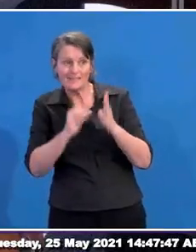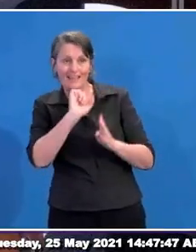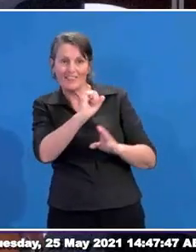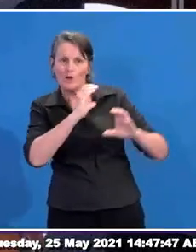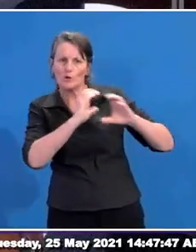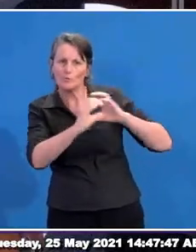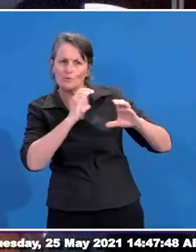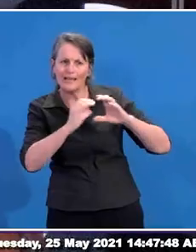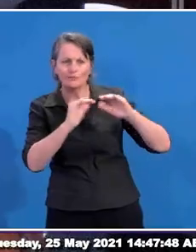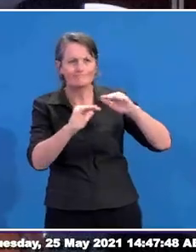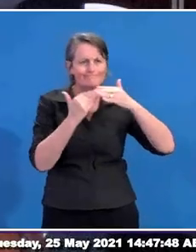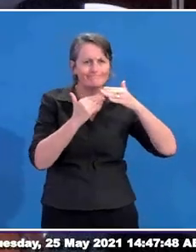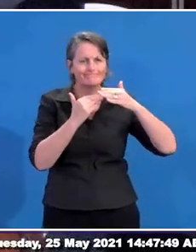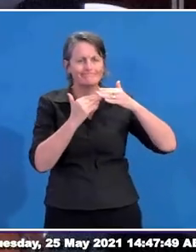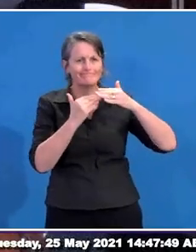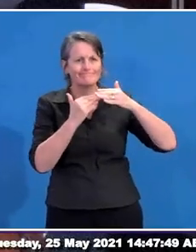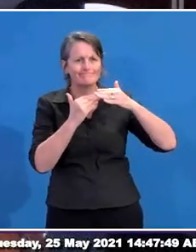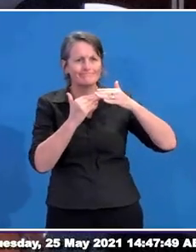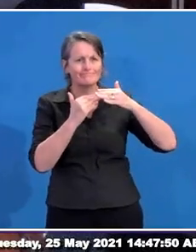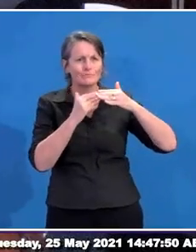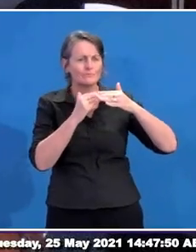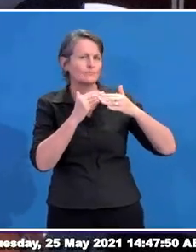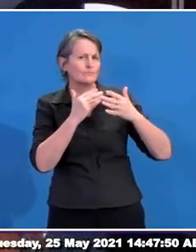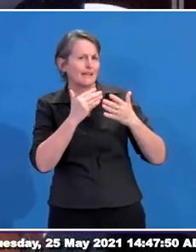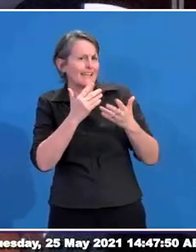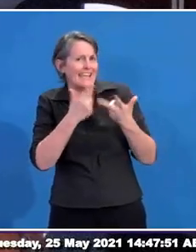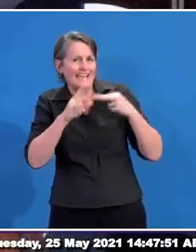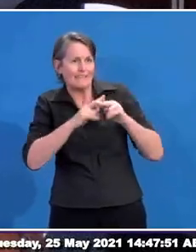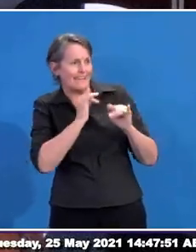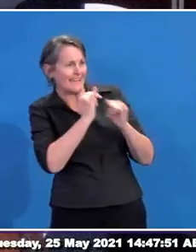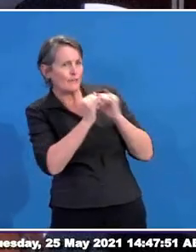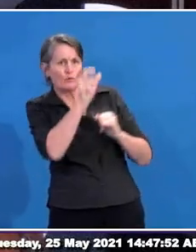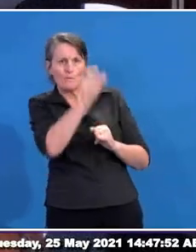What approach do you take if you have to interview somebody or obtain